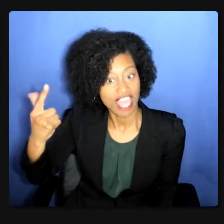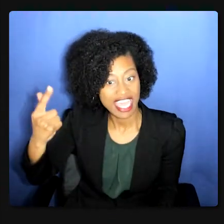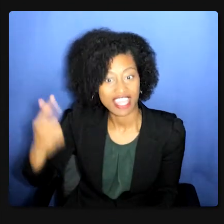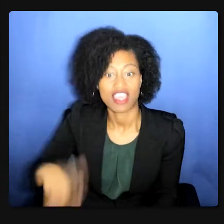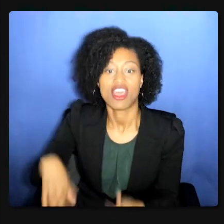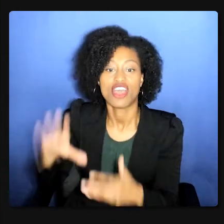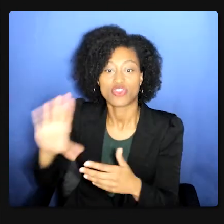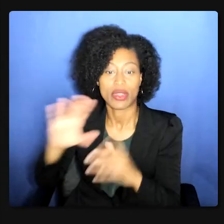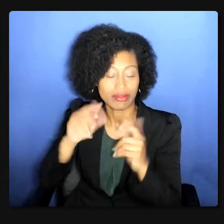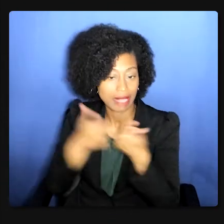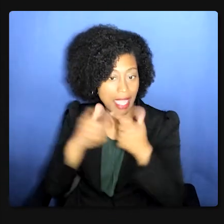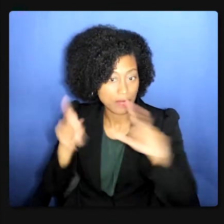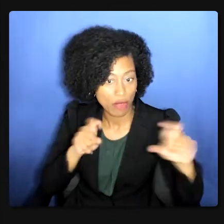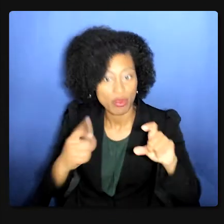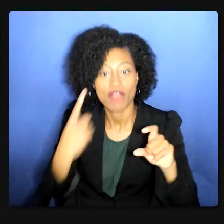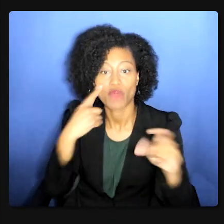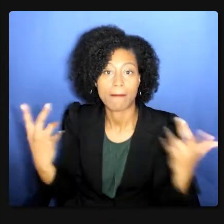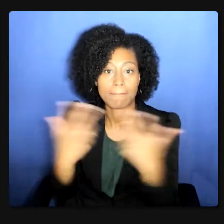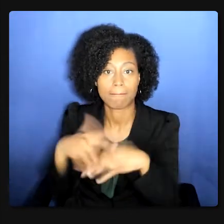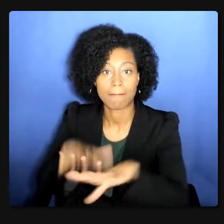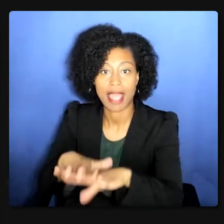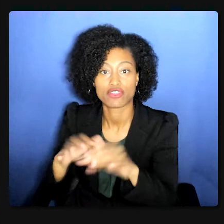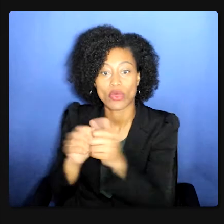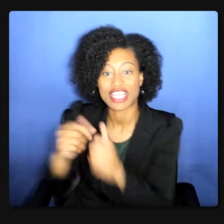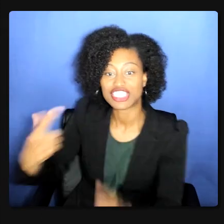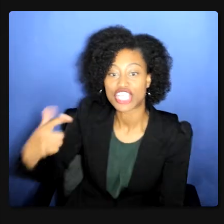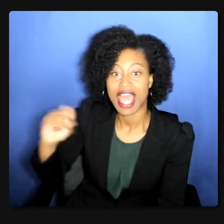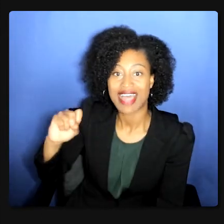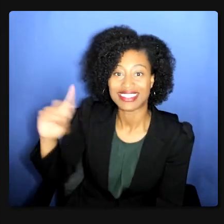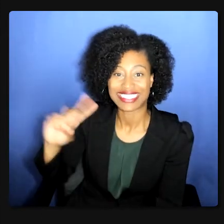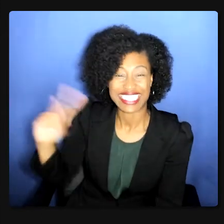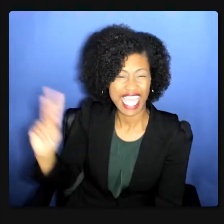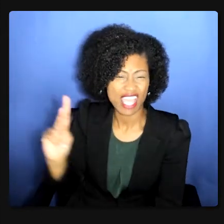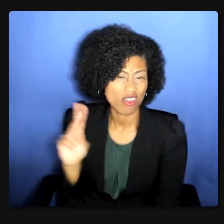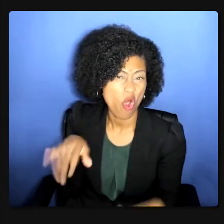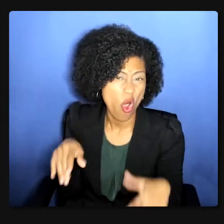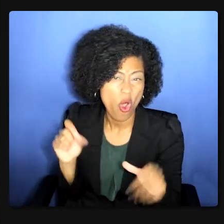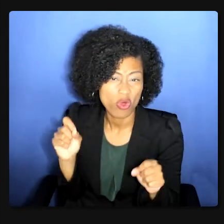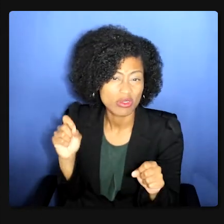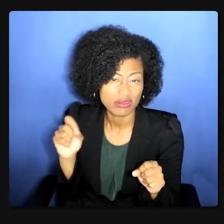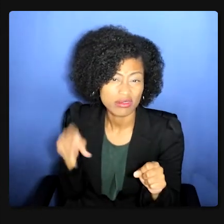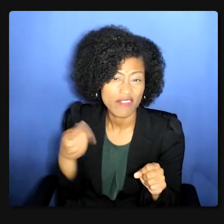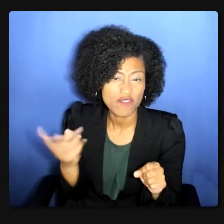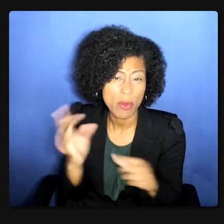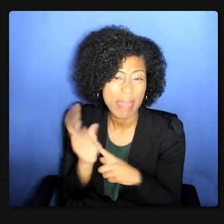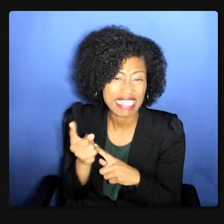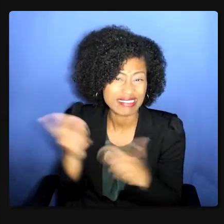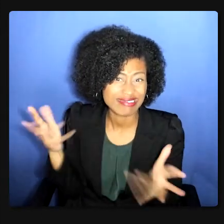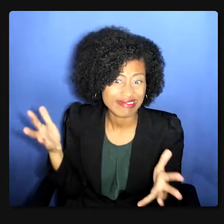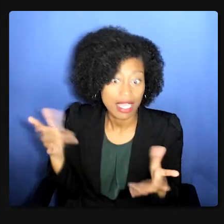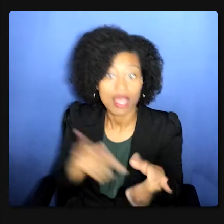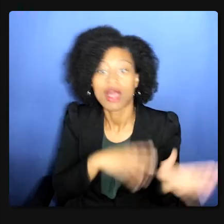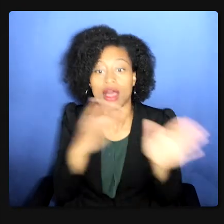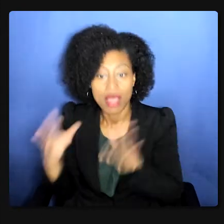which is the game server SDK, which is just a few methods. [Dimitris] Yeah. [Amie] You're going to upload your game server onto a container registry.